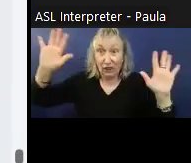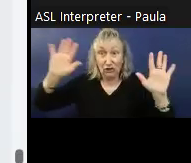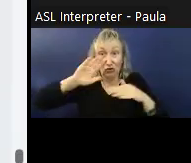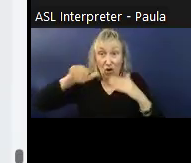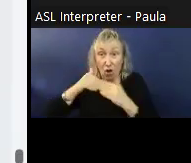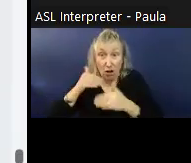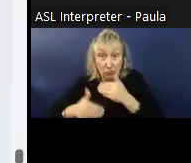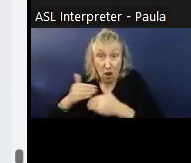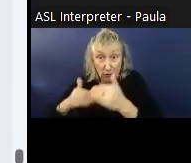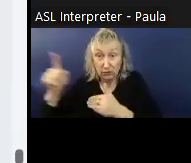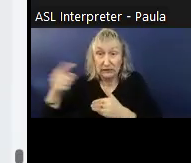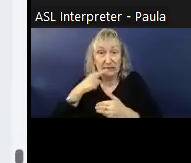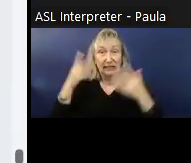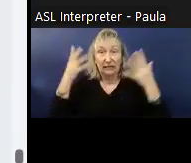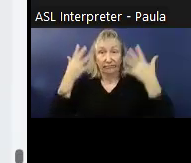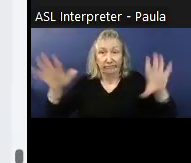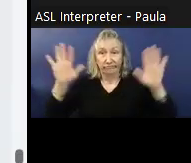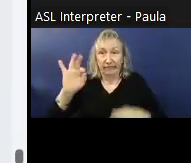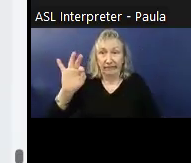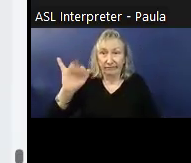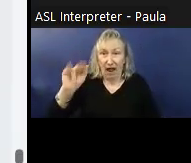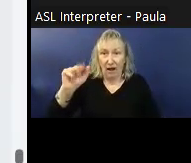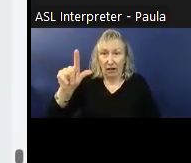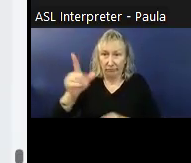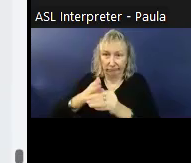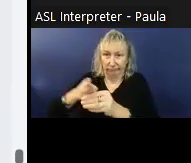and has been marked as final notifications may occur.